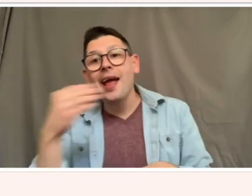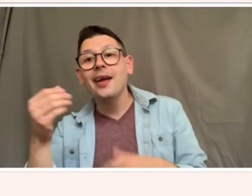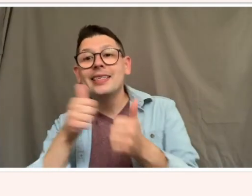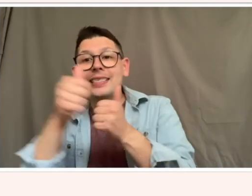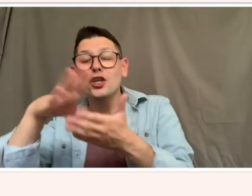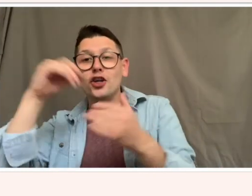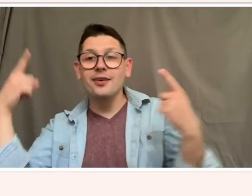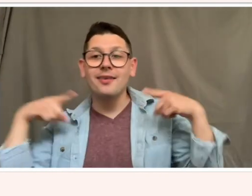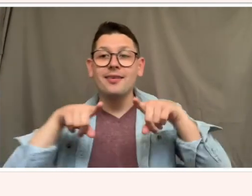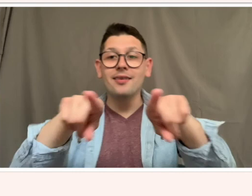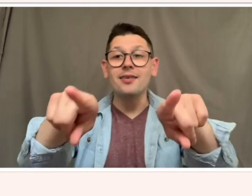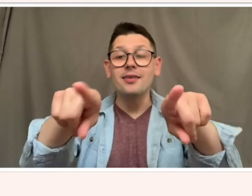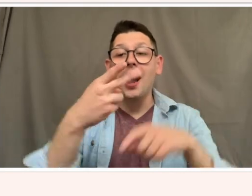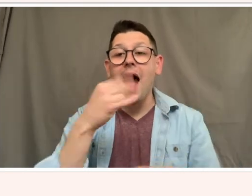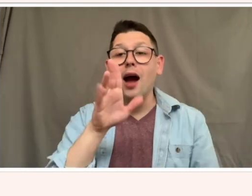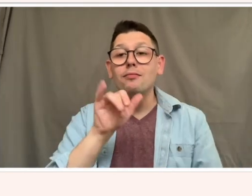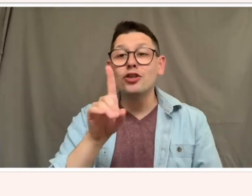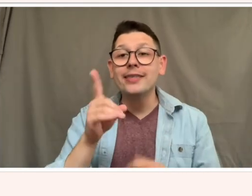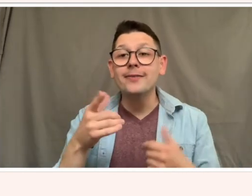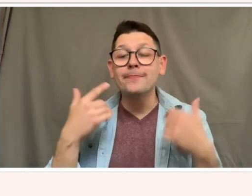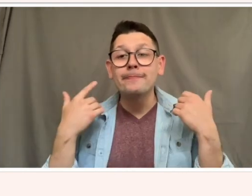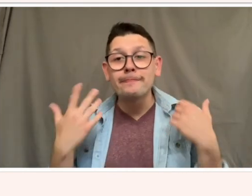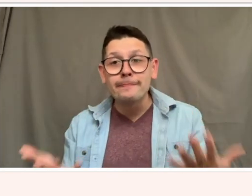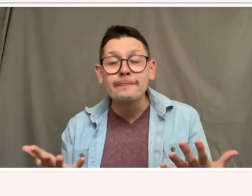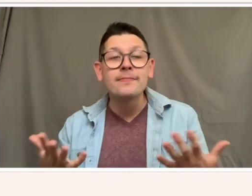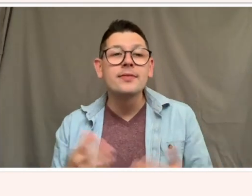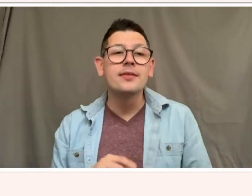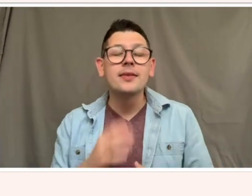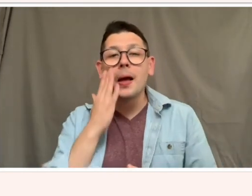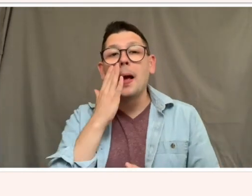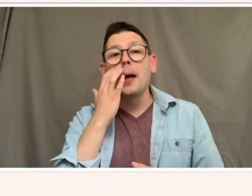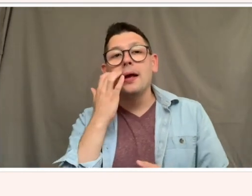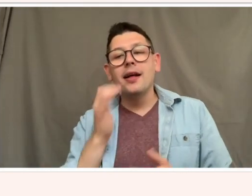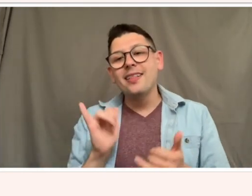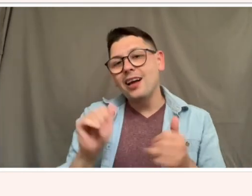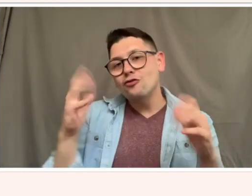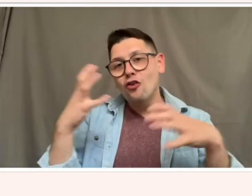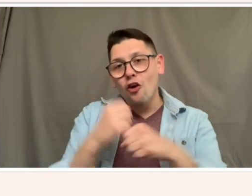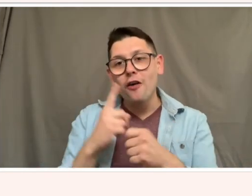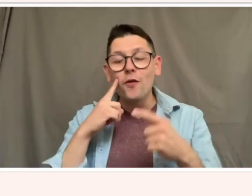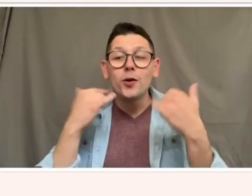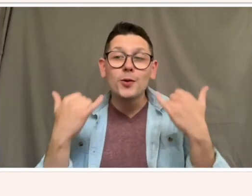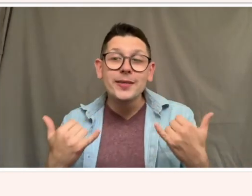an in-person component and a distance learning component that are offered in tandem for some students.